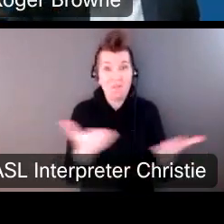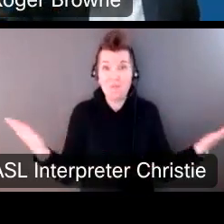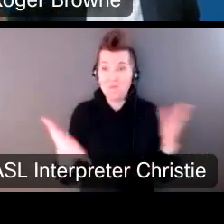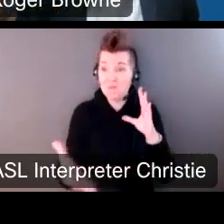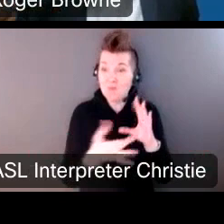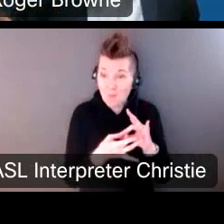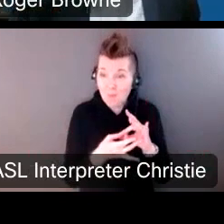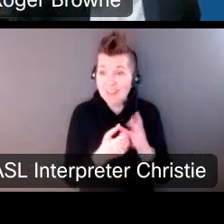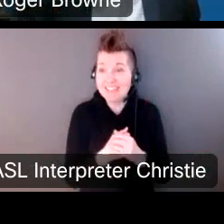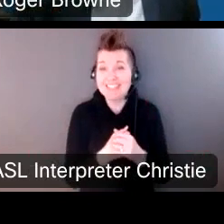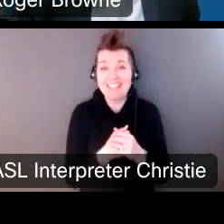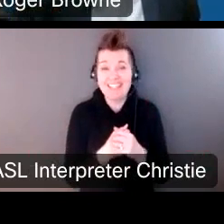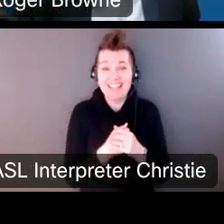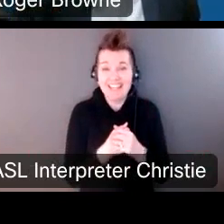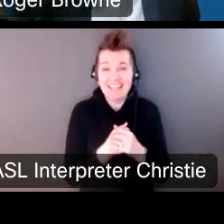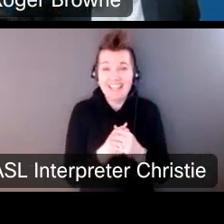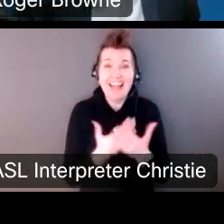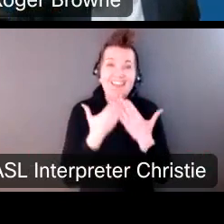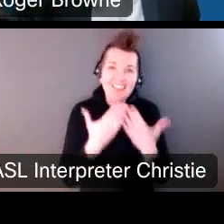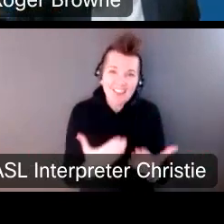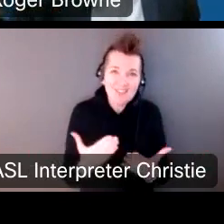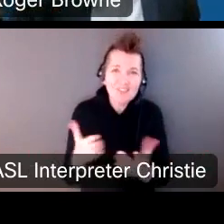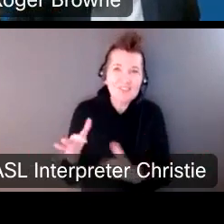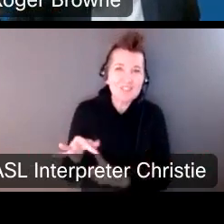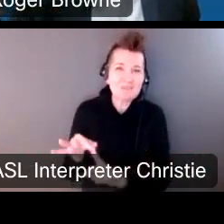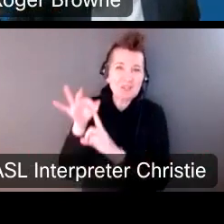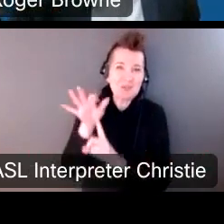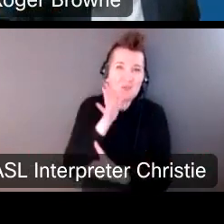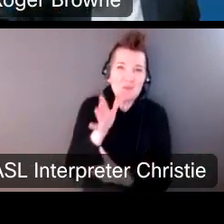I'd like to thank our distinguished guests again who were on in the call from City Council